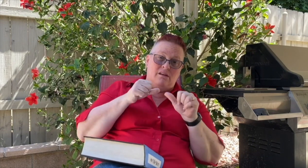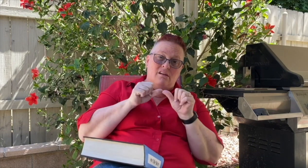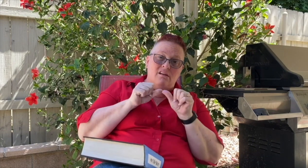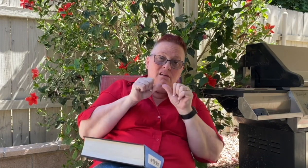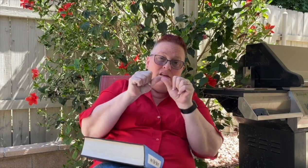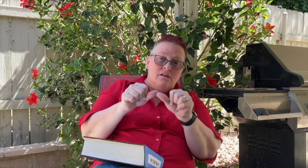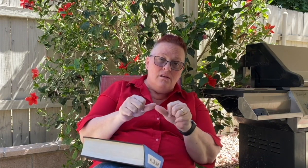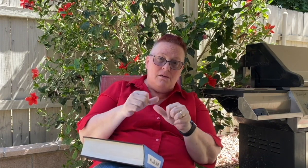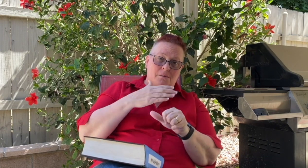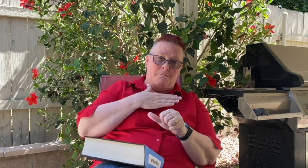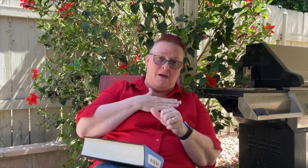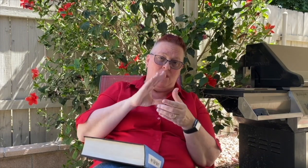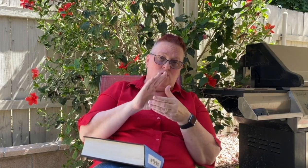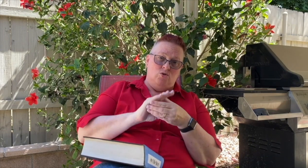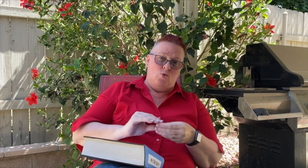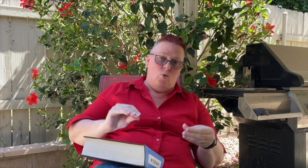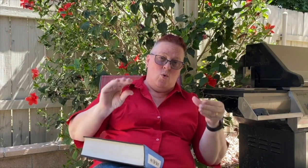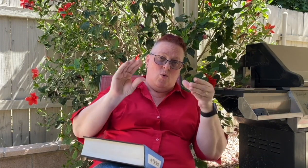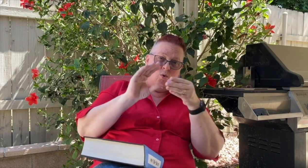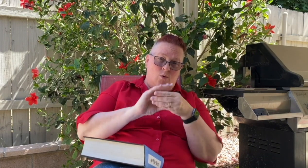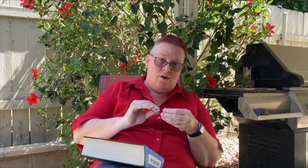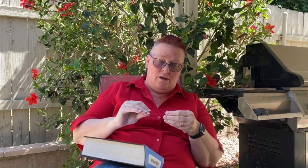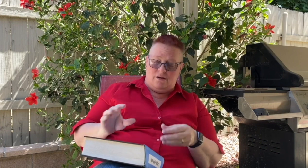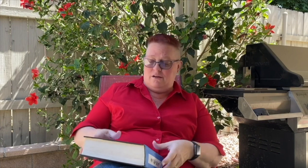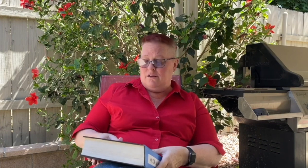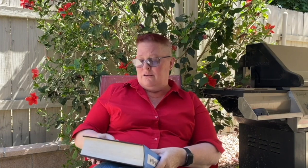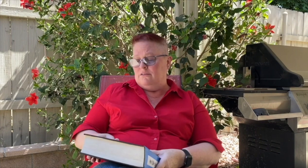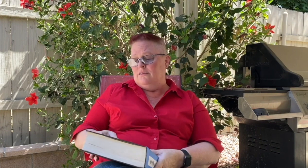It's time for me to continue my story.